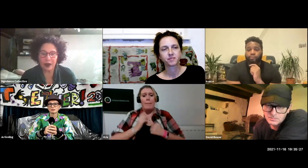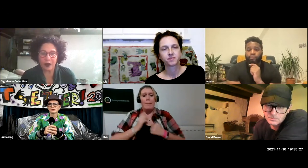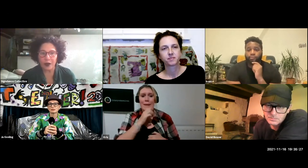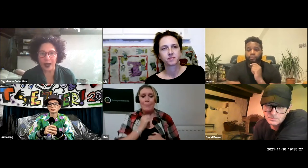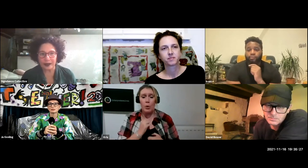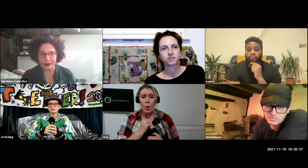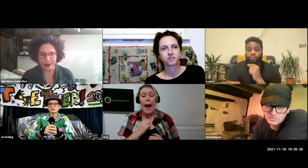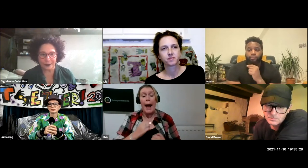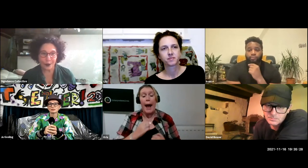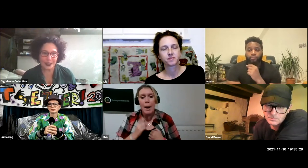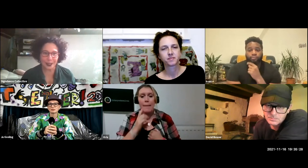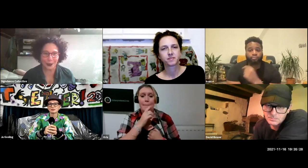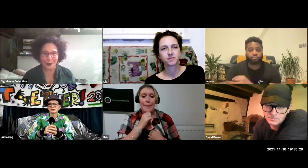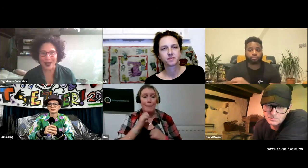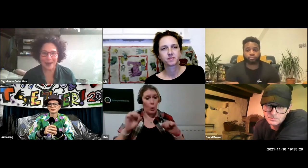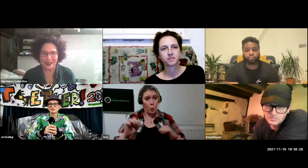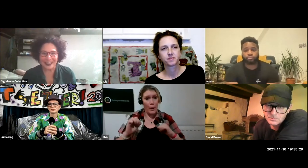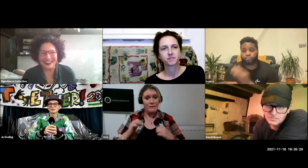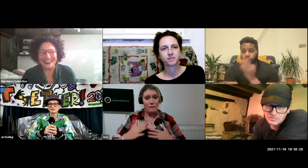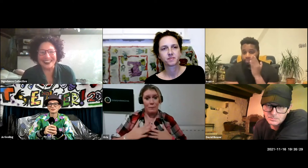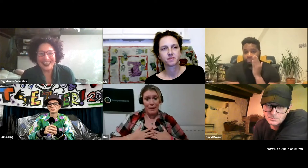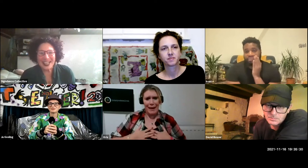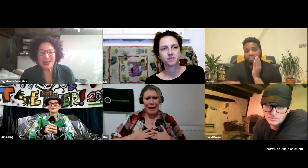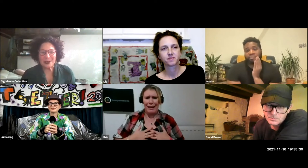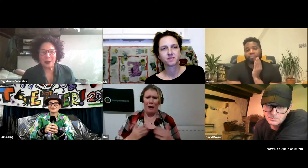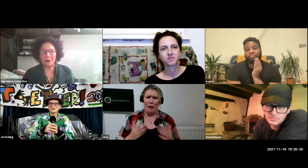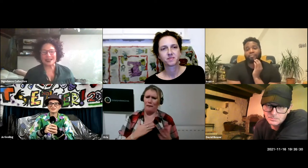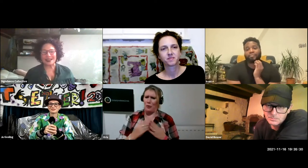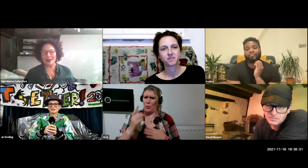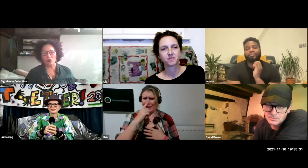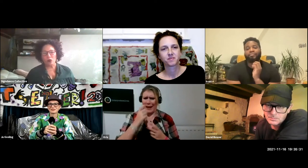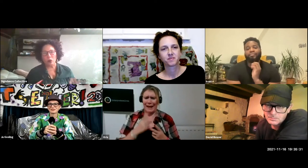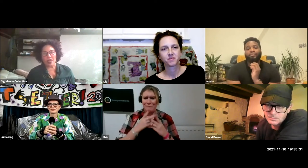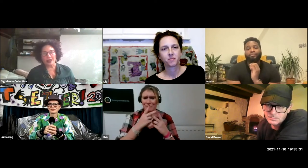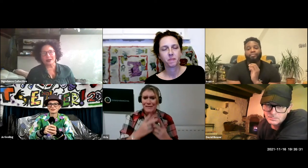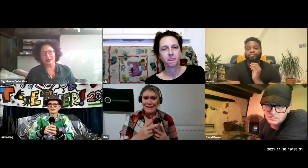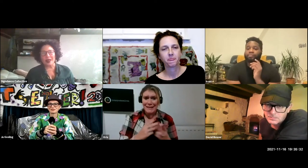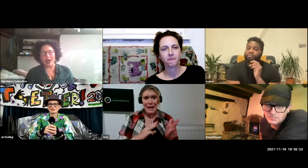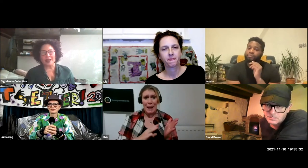sections that we can divide up and we can't sing together on zoom. Ivani and